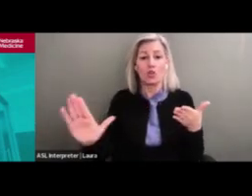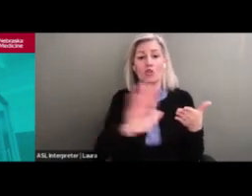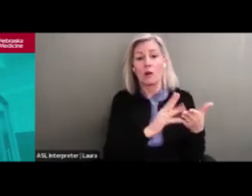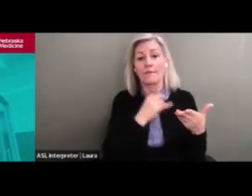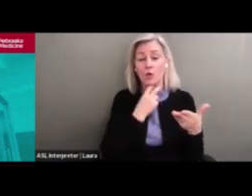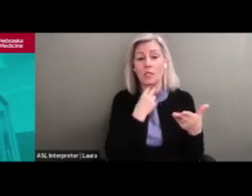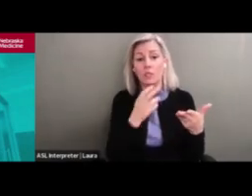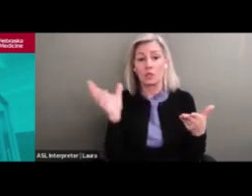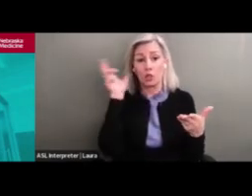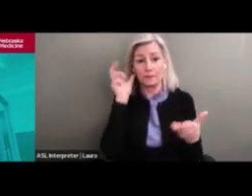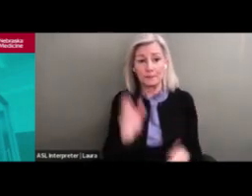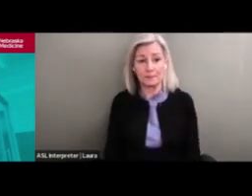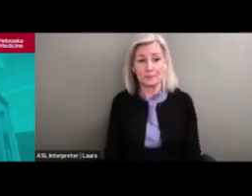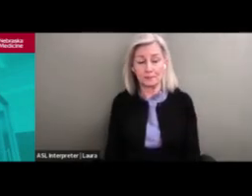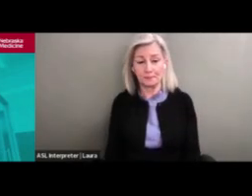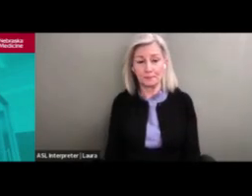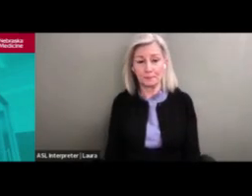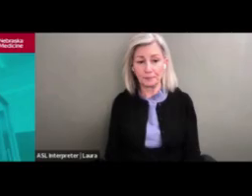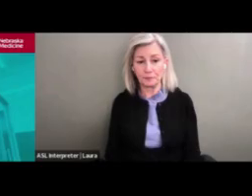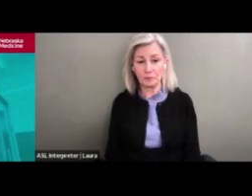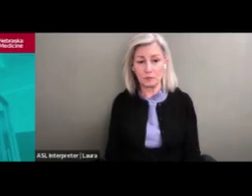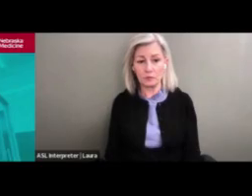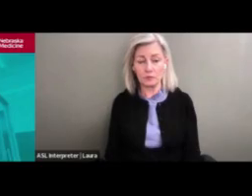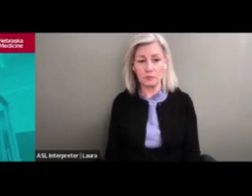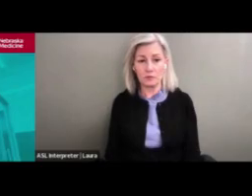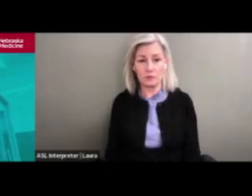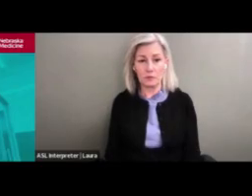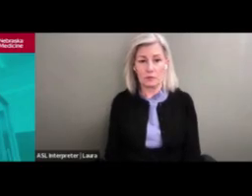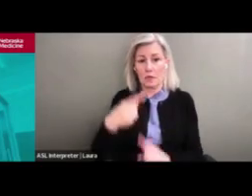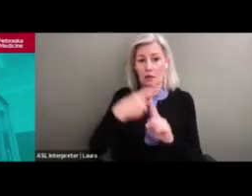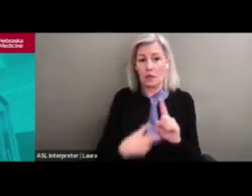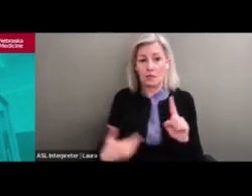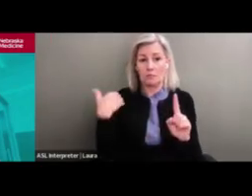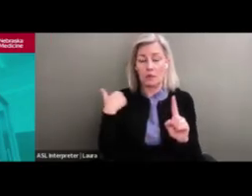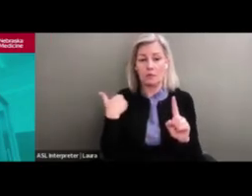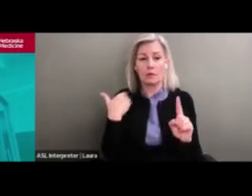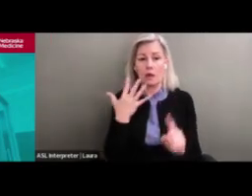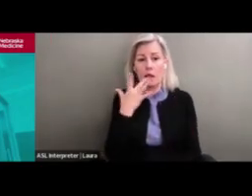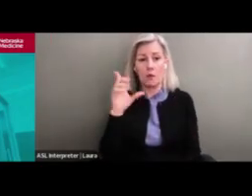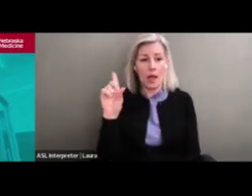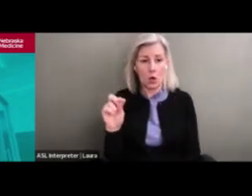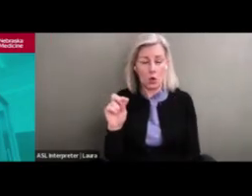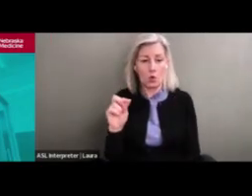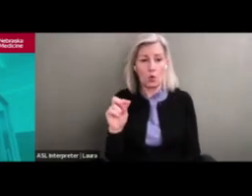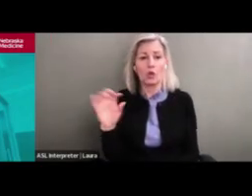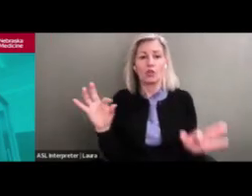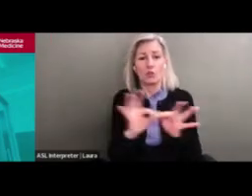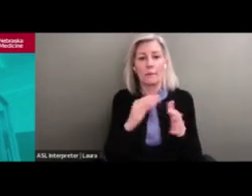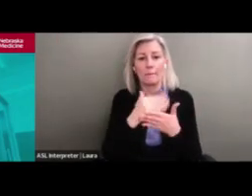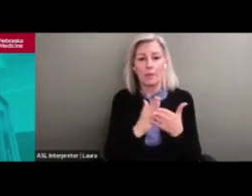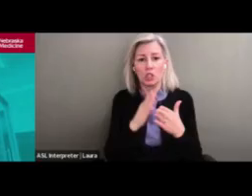Listening sessions are offering now and offer opportunities to be engaged in the design and have your voices heard. Last month,